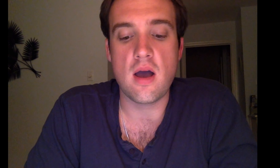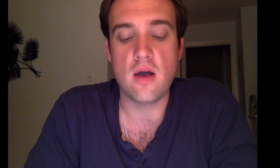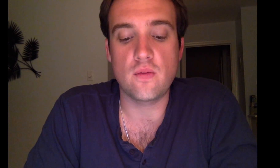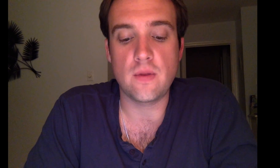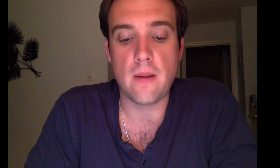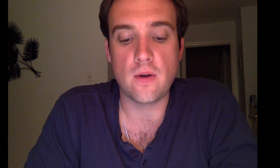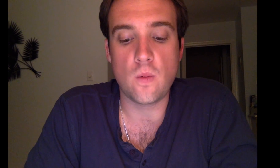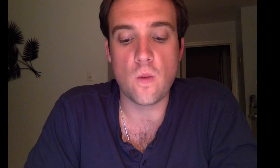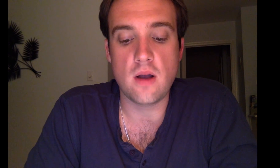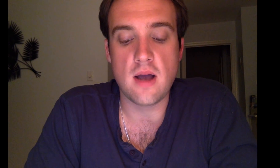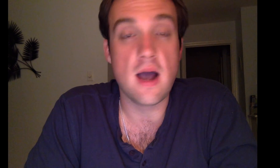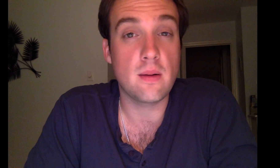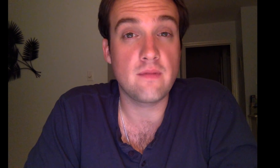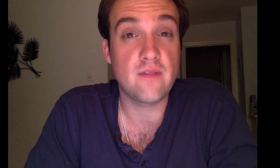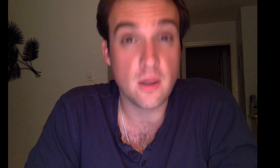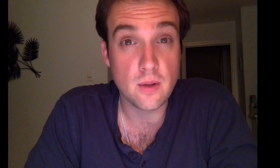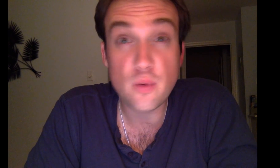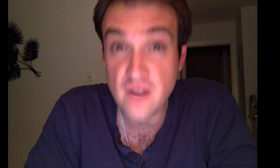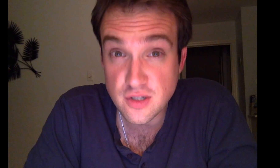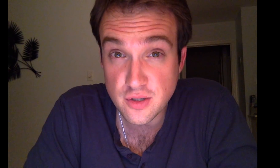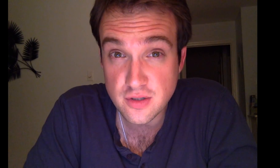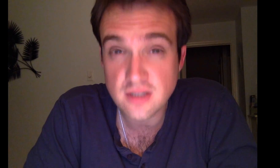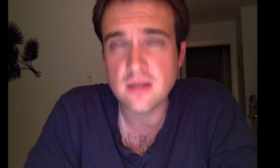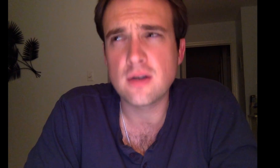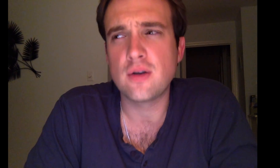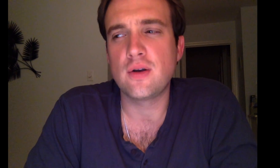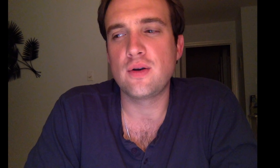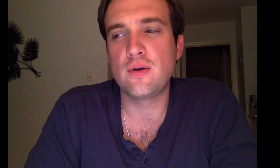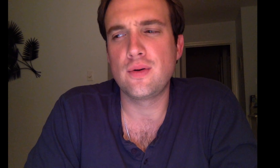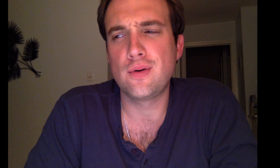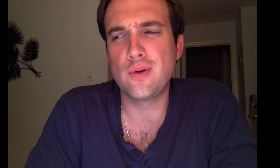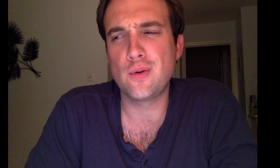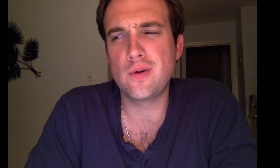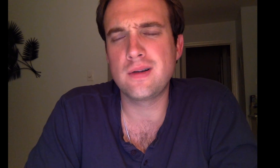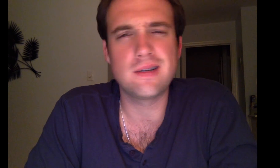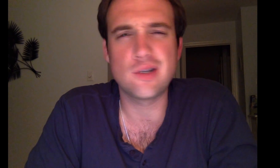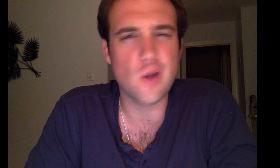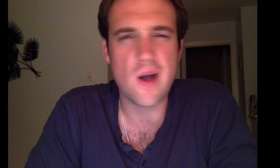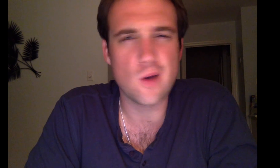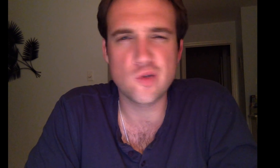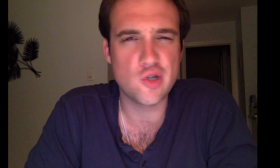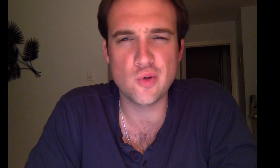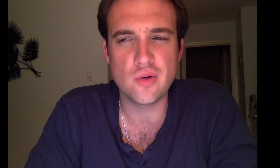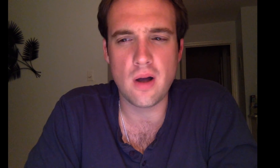I remember when I had film professors who didn't know how to, um,